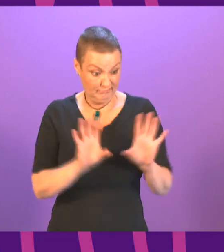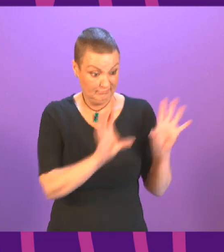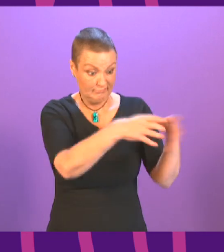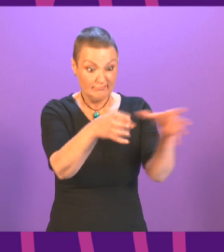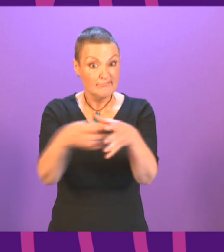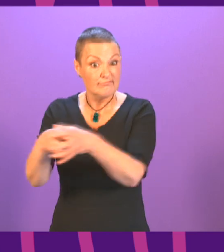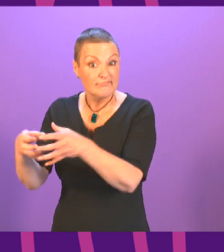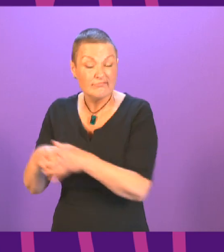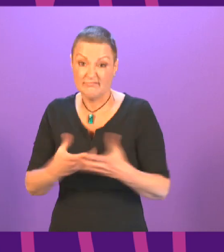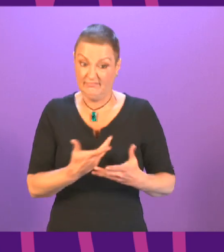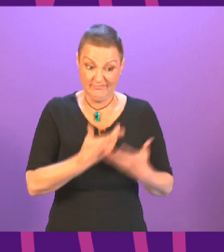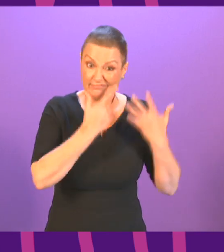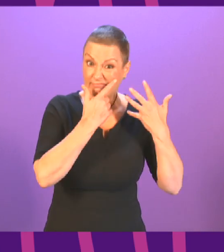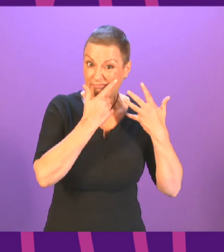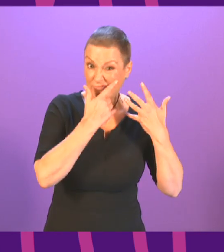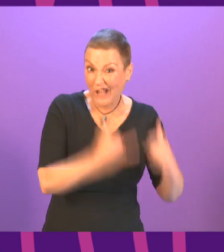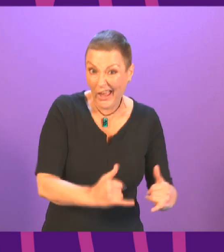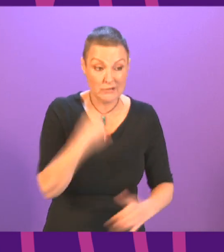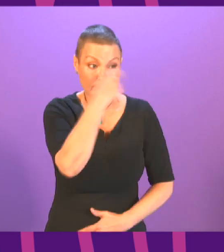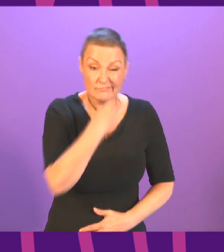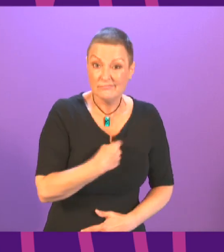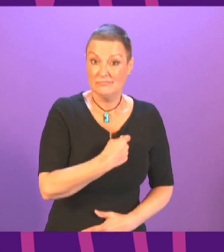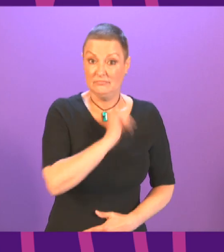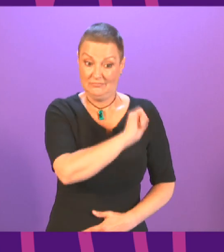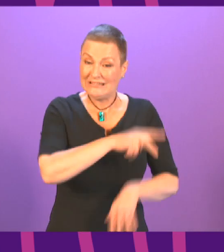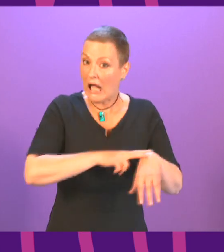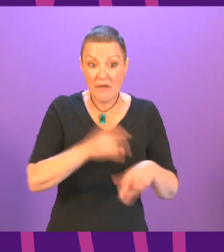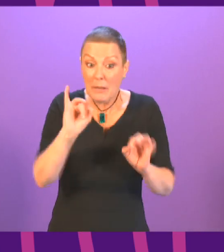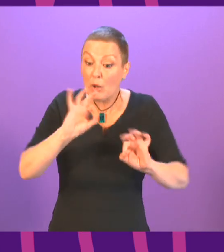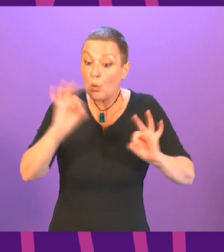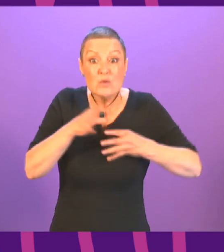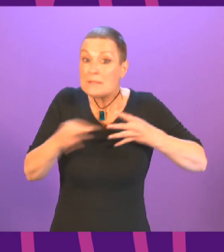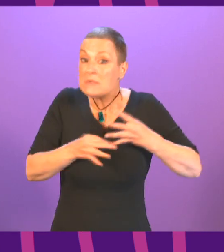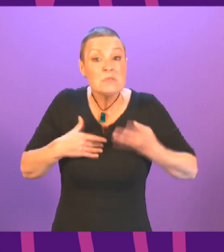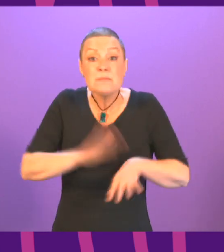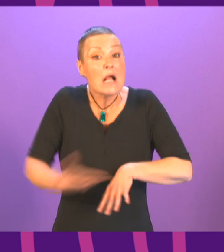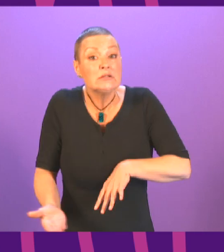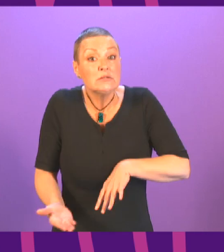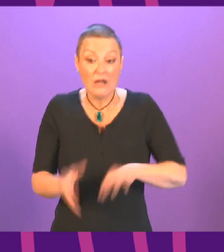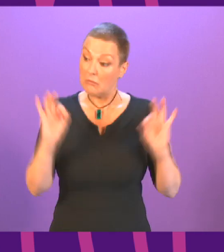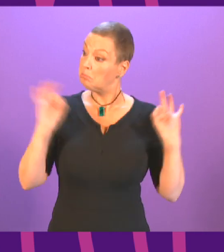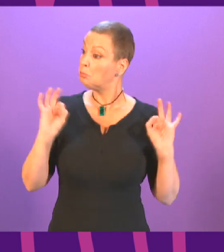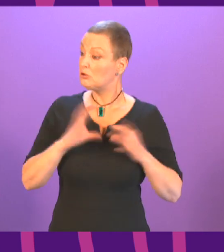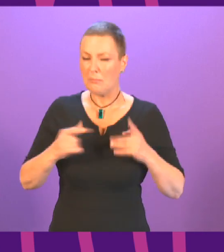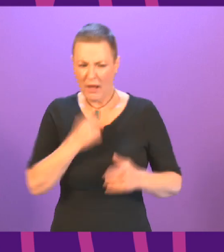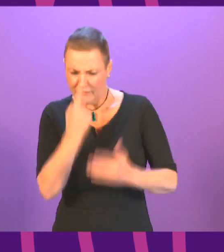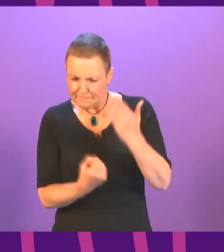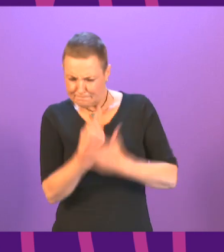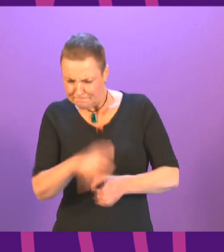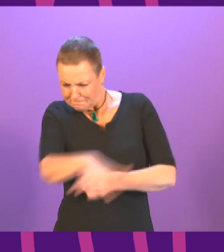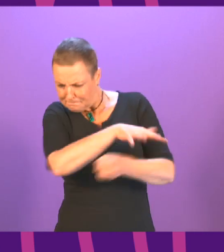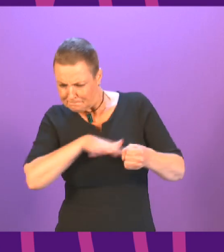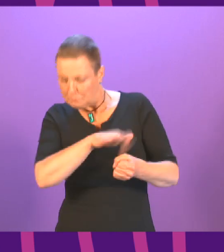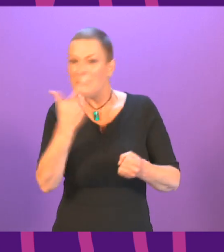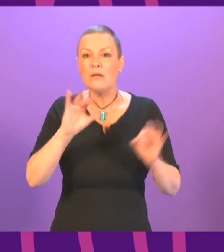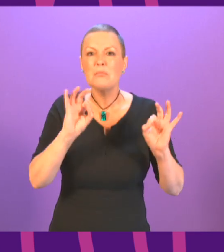staff; all asymptomatic healthcare staff are tested for Covid if there is an outbreak in